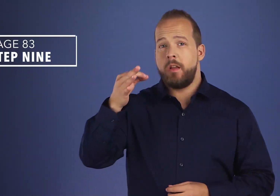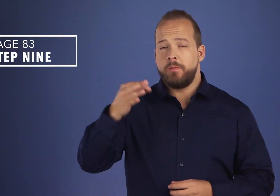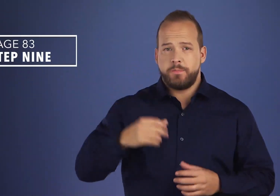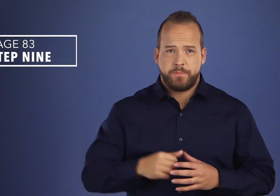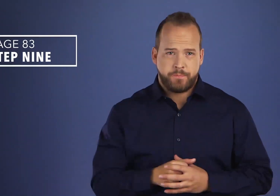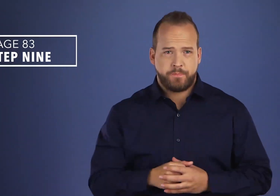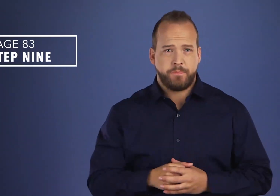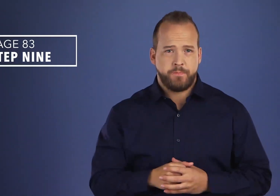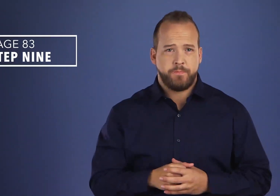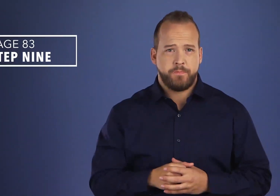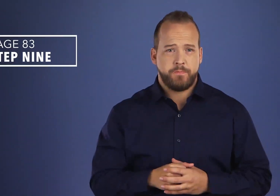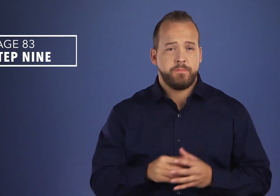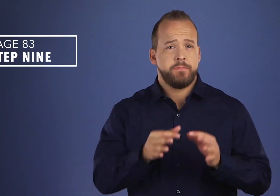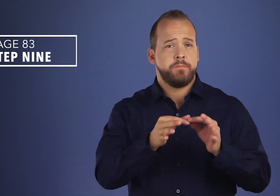Step Nine